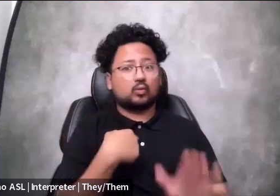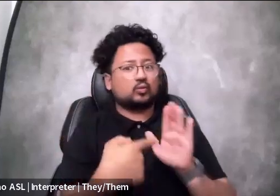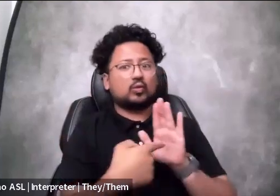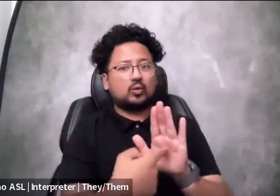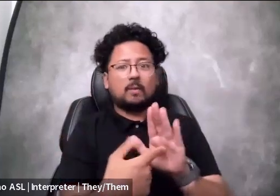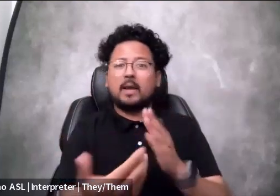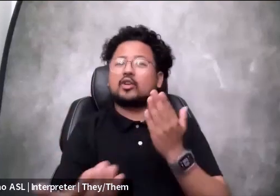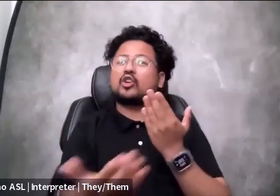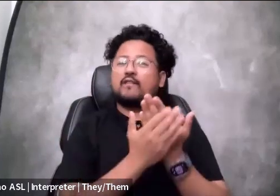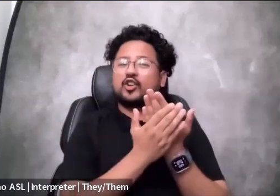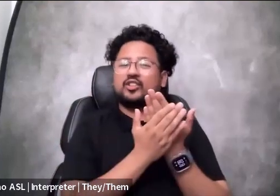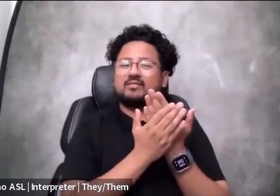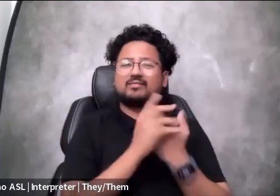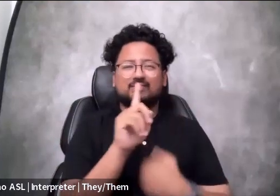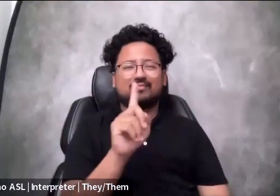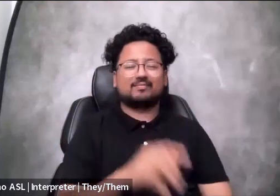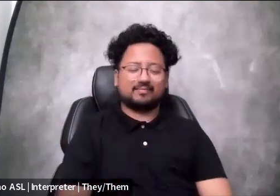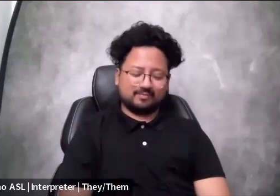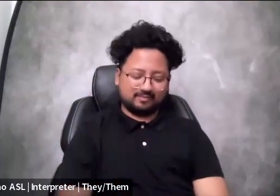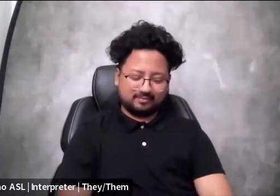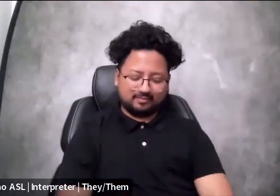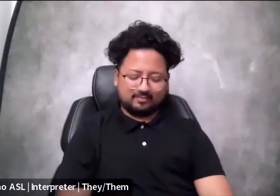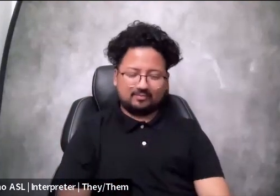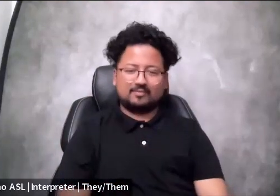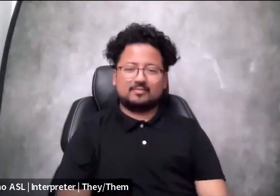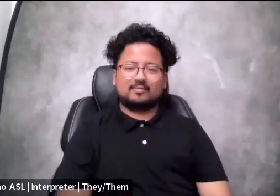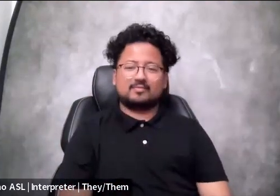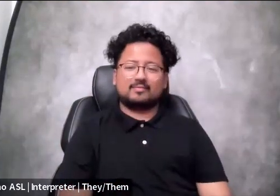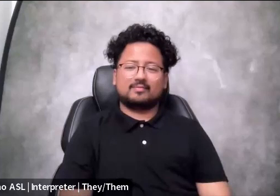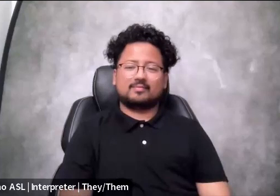latest book. This is Green